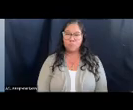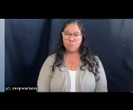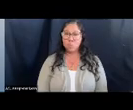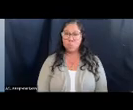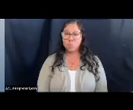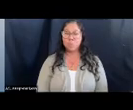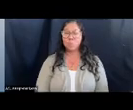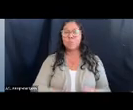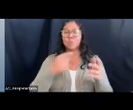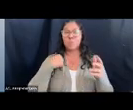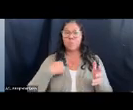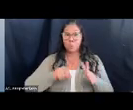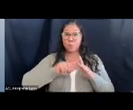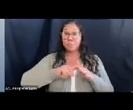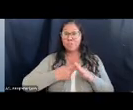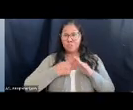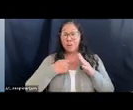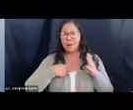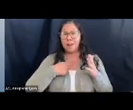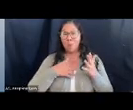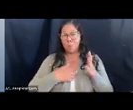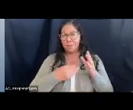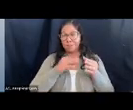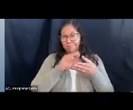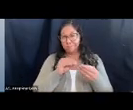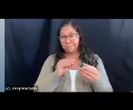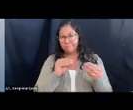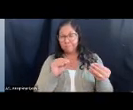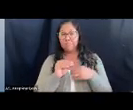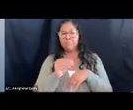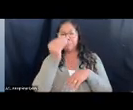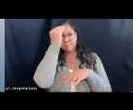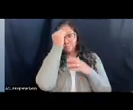As we get started, I want to point out that we have a few language options for this session.